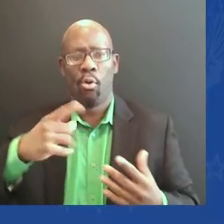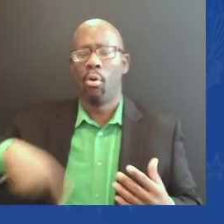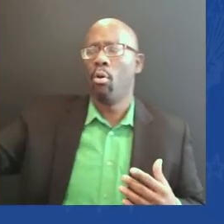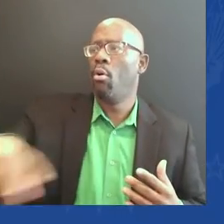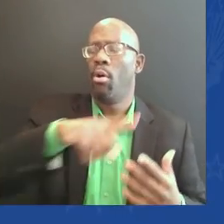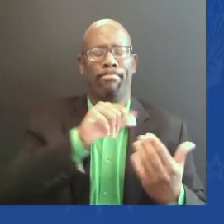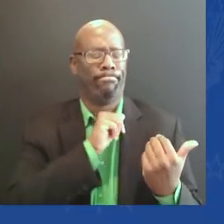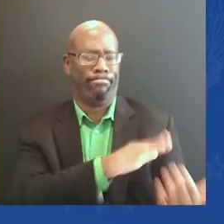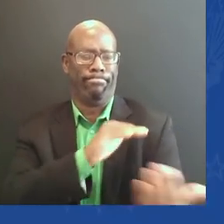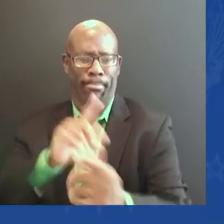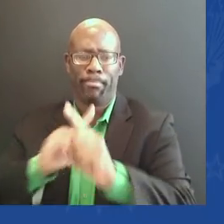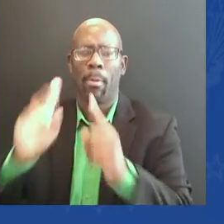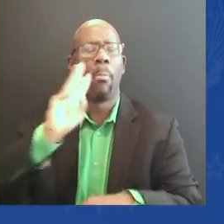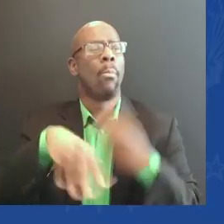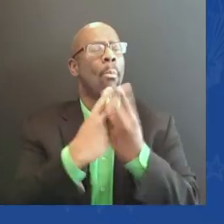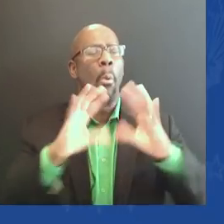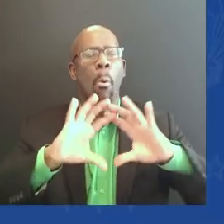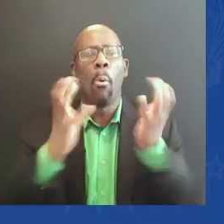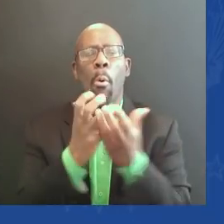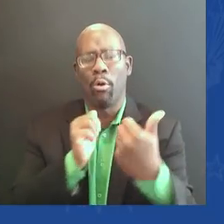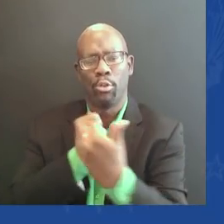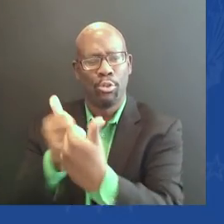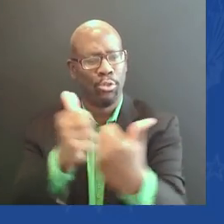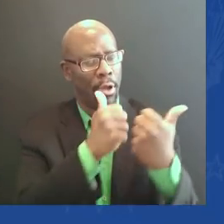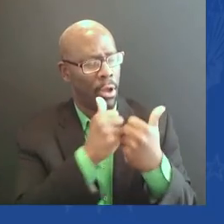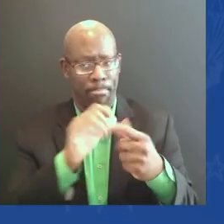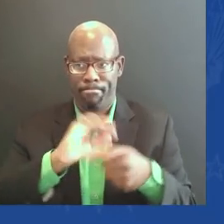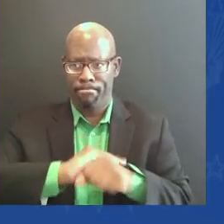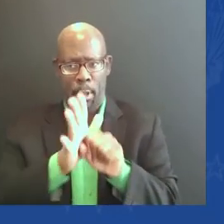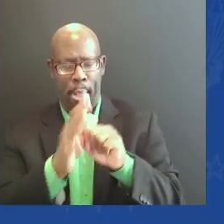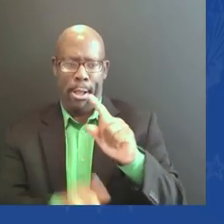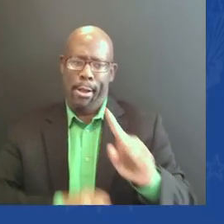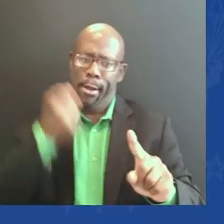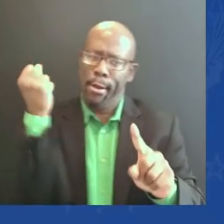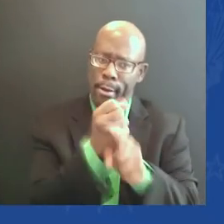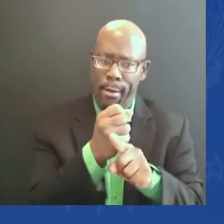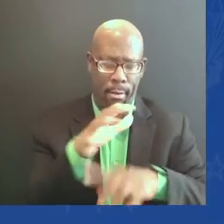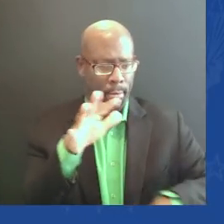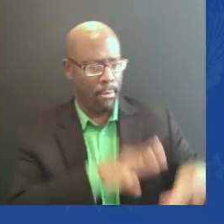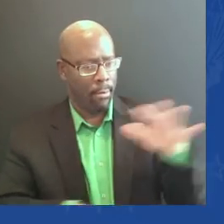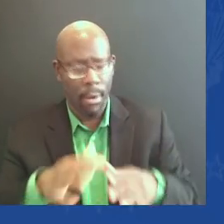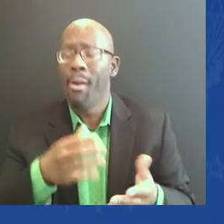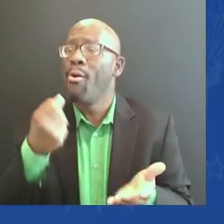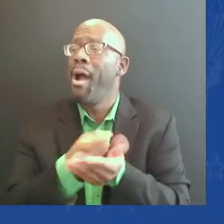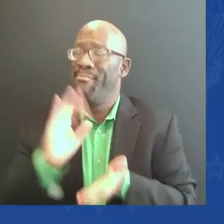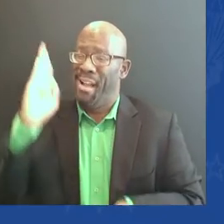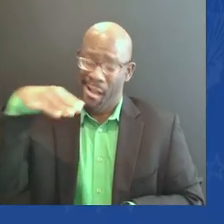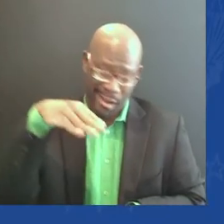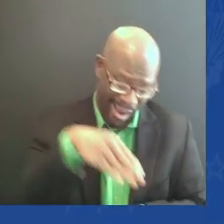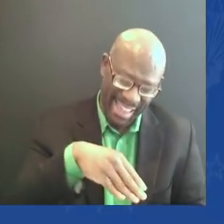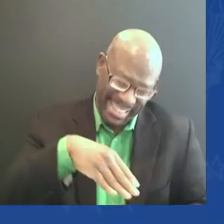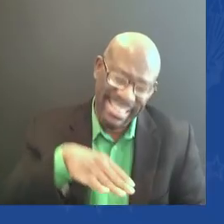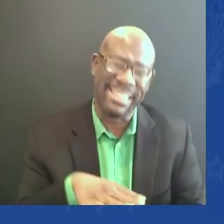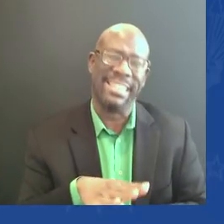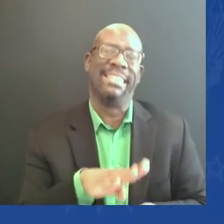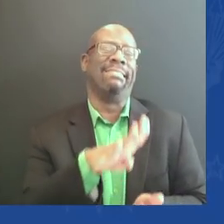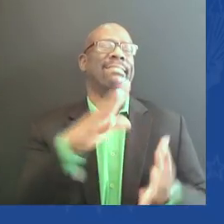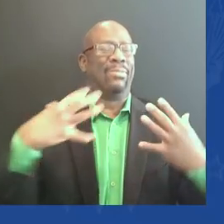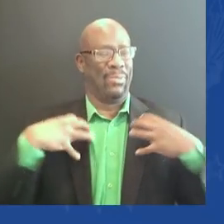sustainable global economic recovery; and tackling the climate crisis. I believe we made tangible progress on each of these issues,